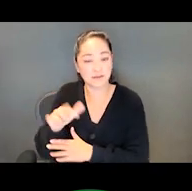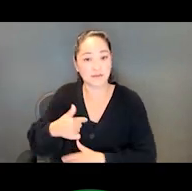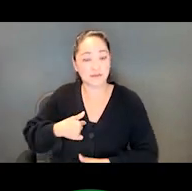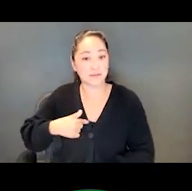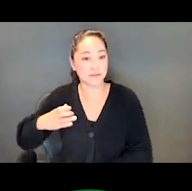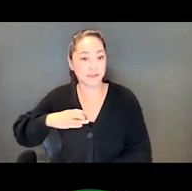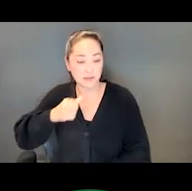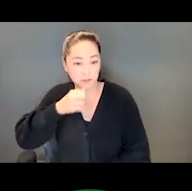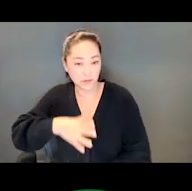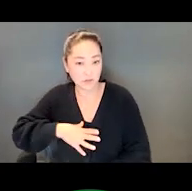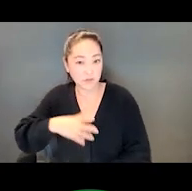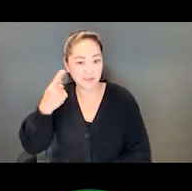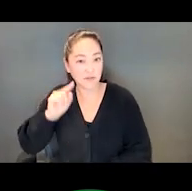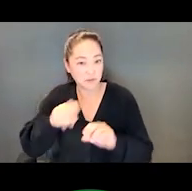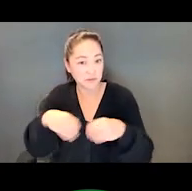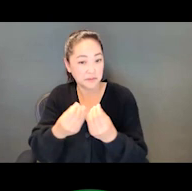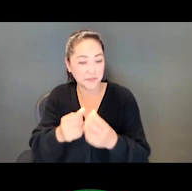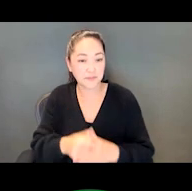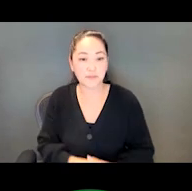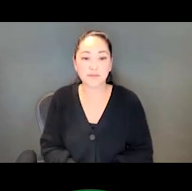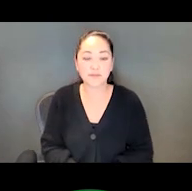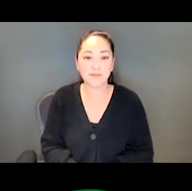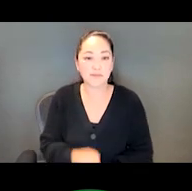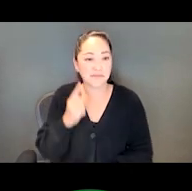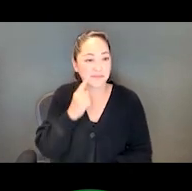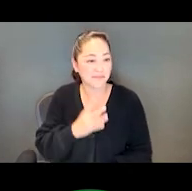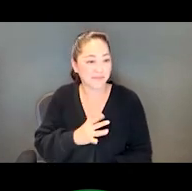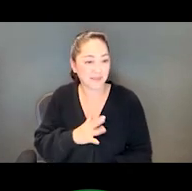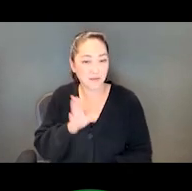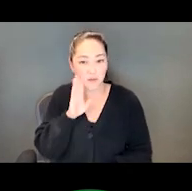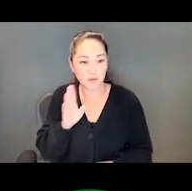and I thought it would be fun to put a picture of me in a park that was taken not too long